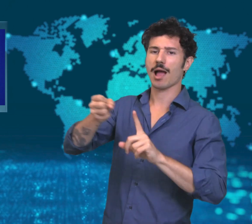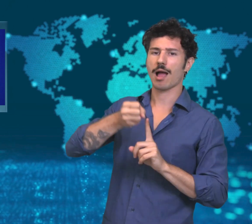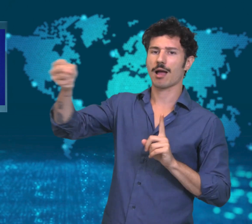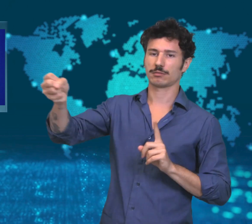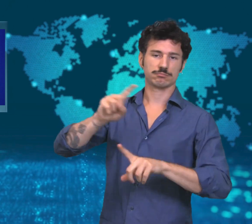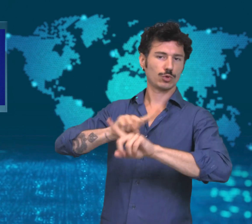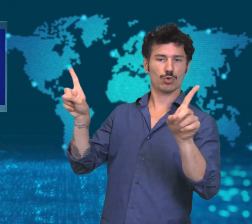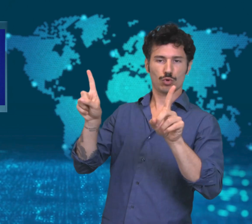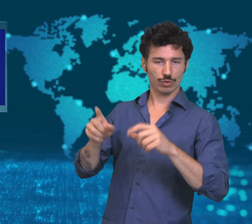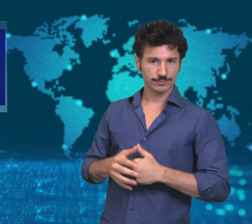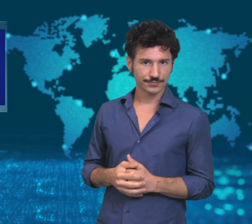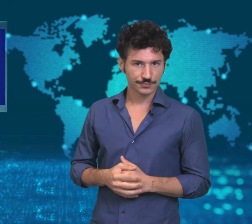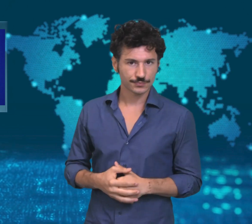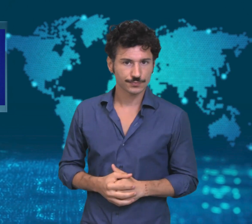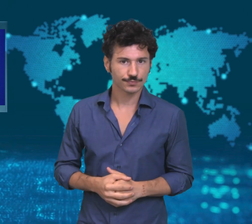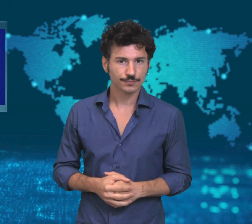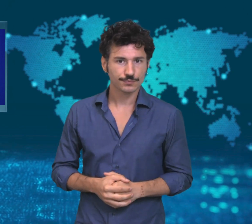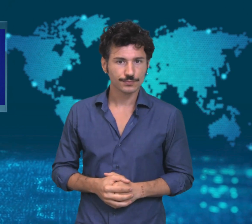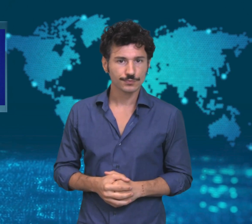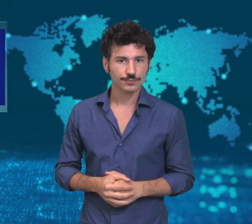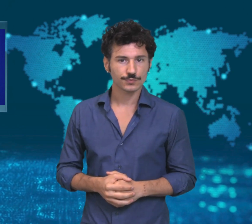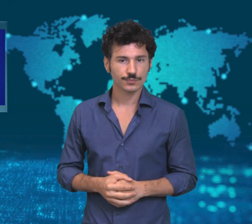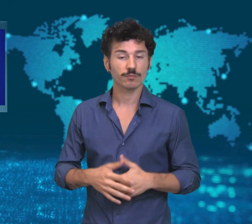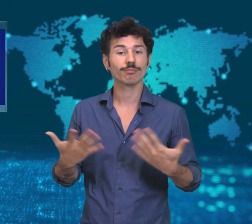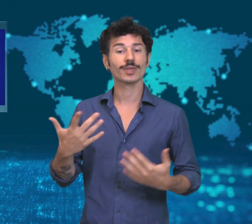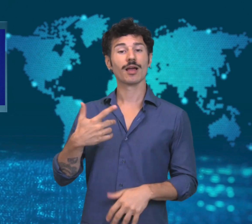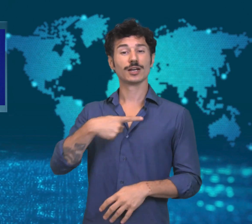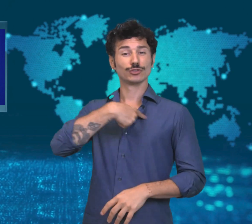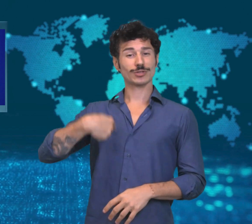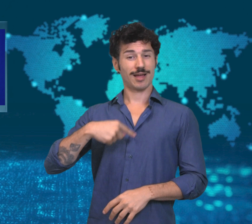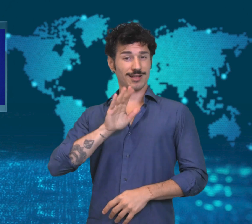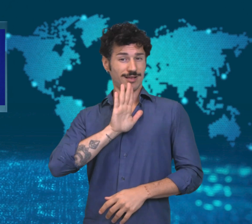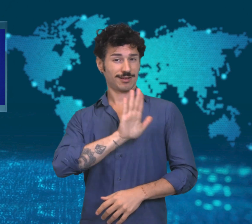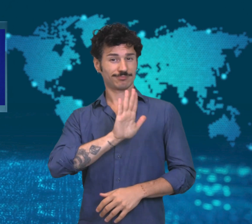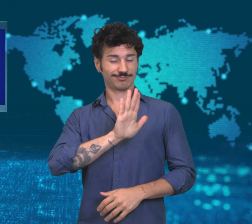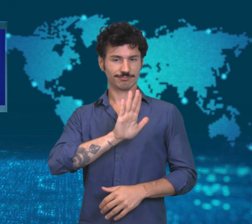saying it will not return offenders to them.